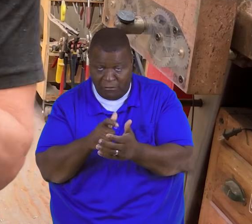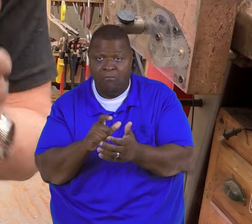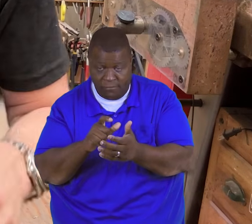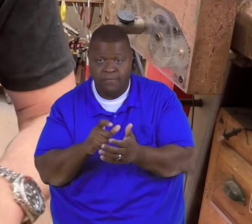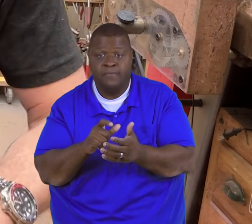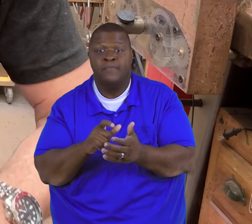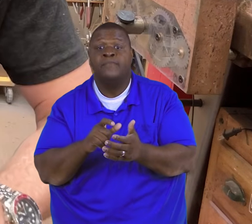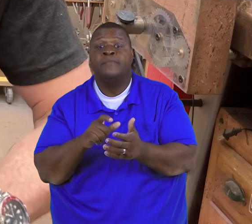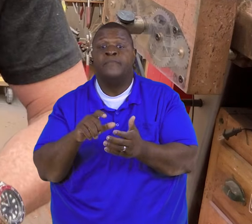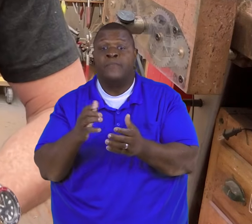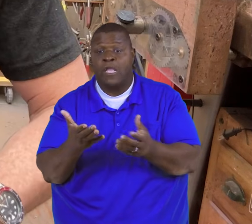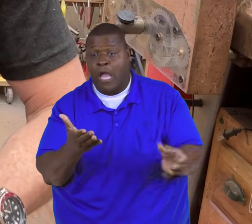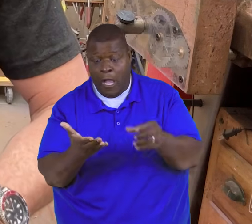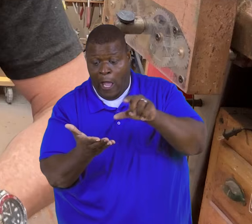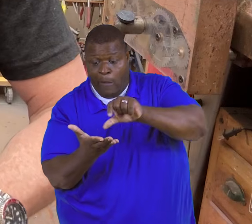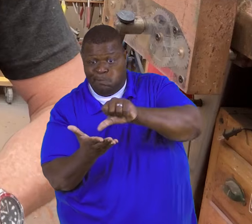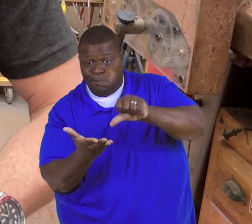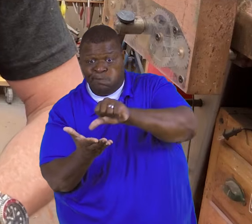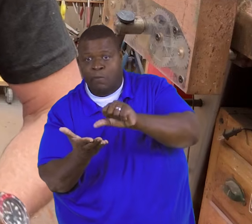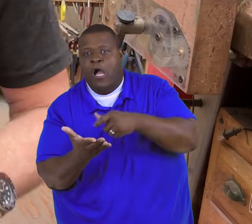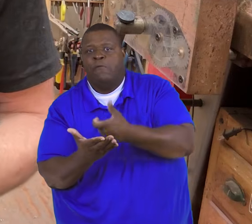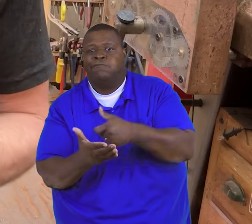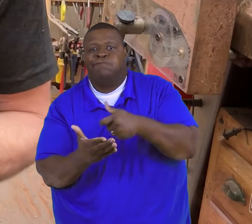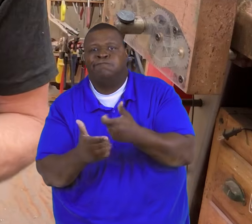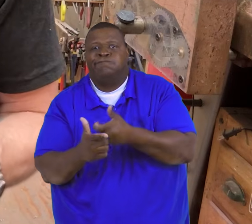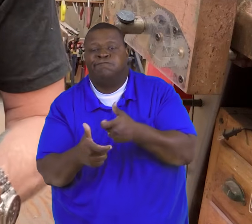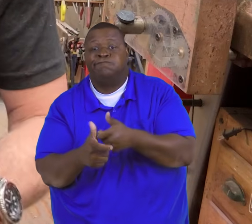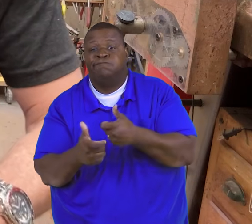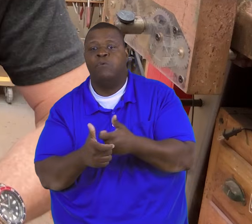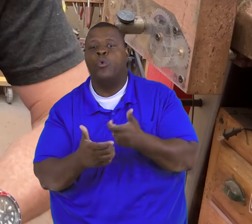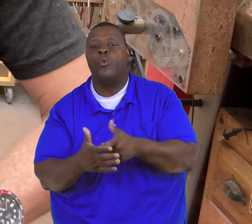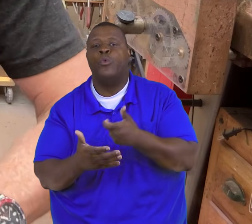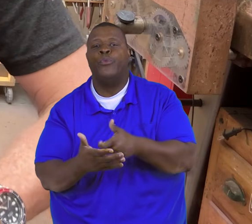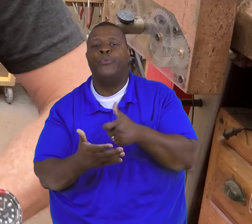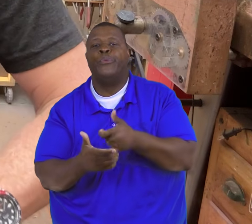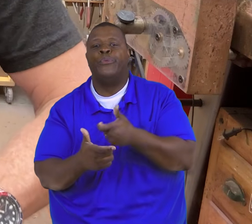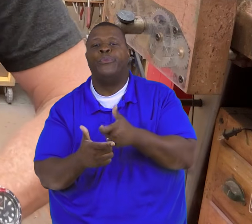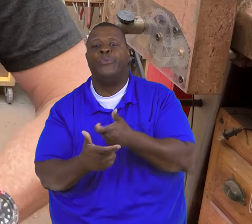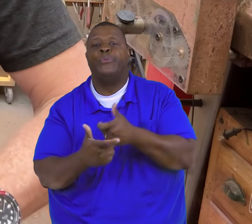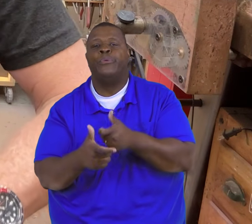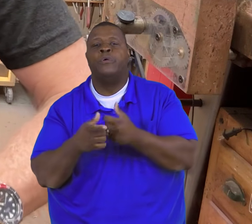like that, the lapping compound goes in and smooths that out. [metal rubbing]